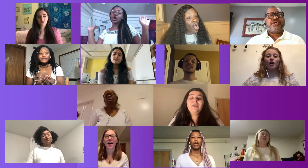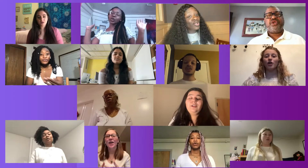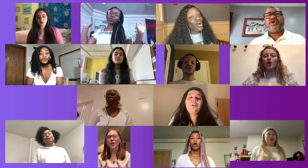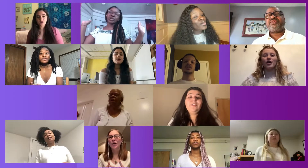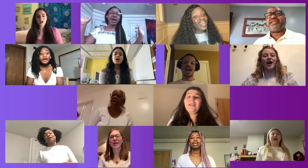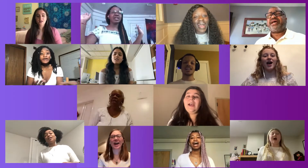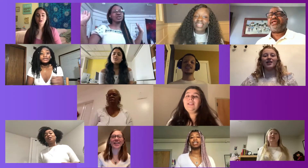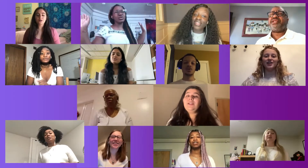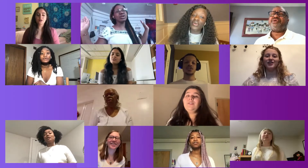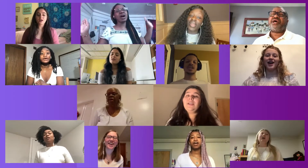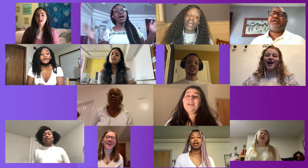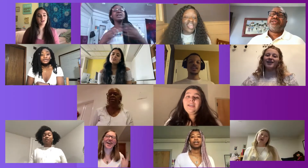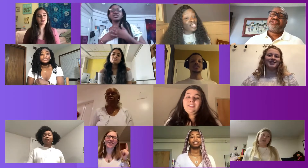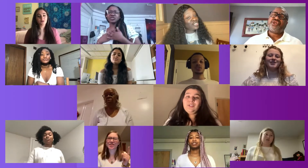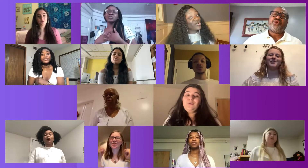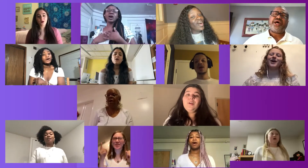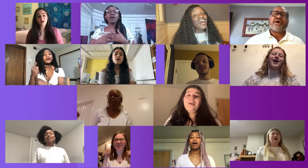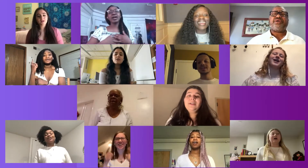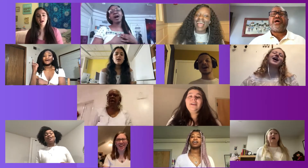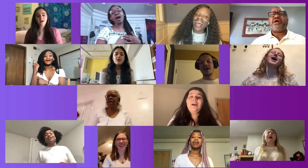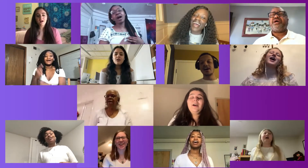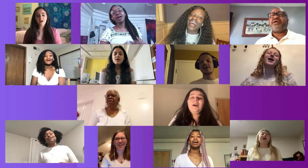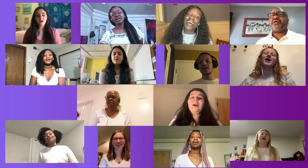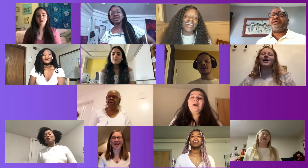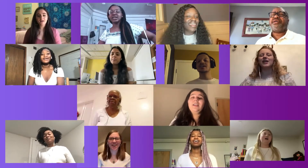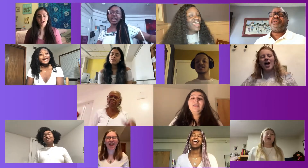Glory hallelujah is to our God